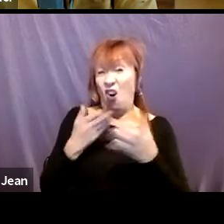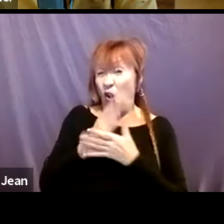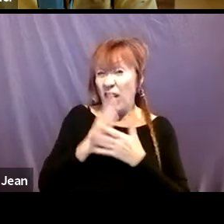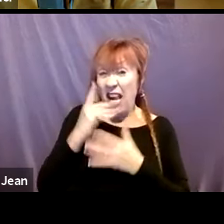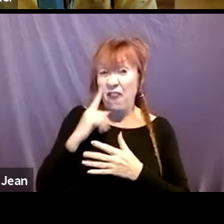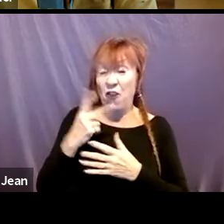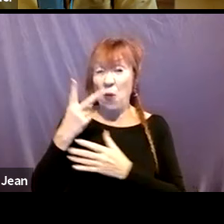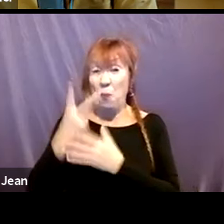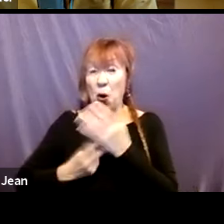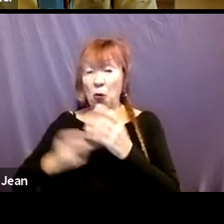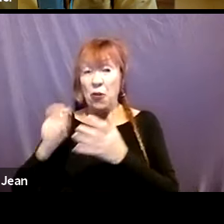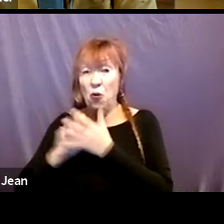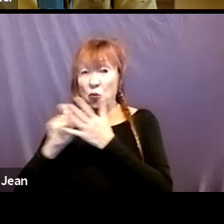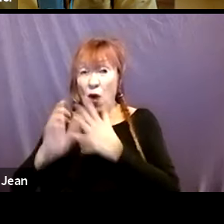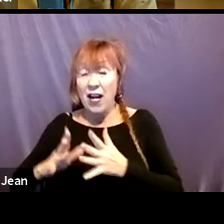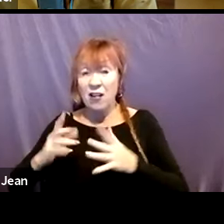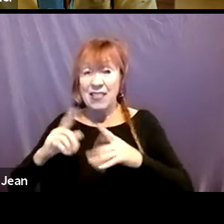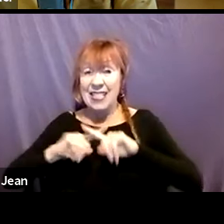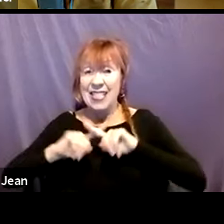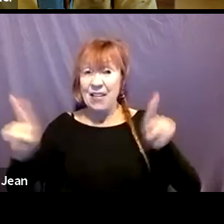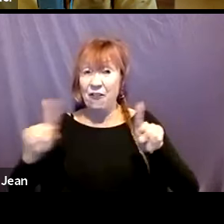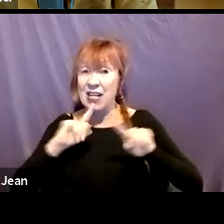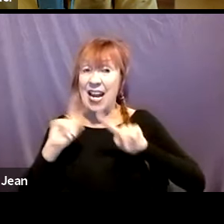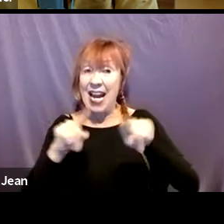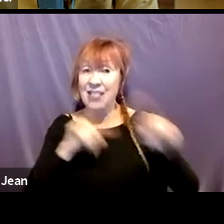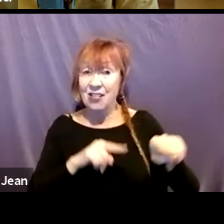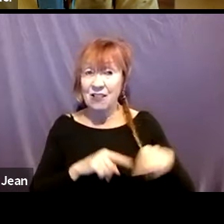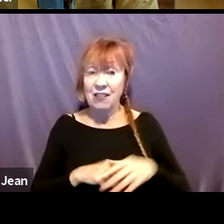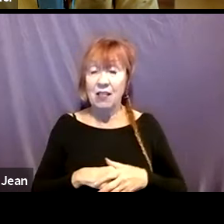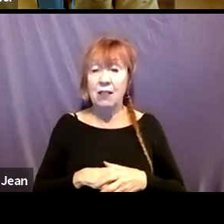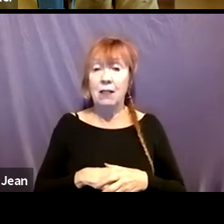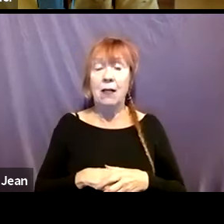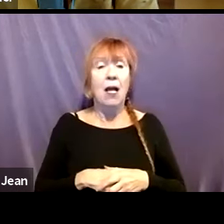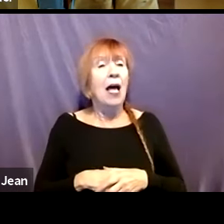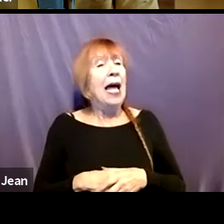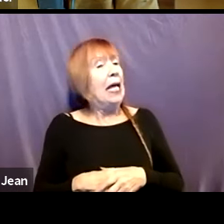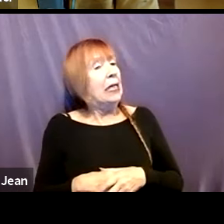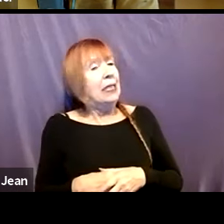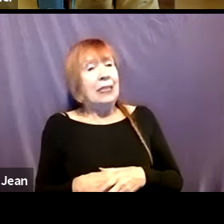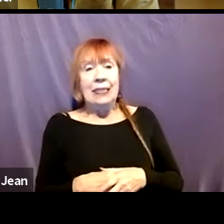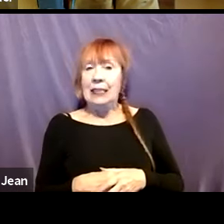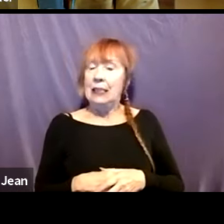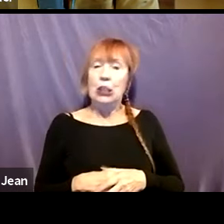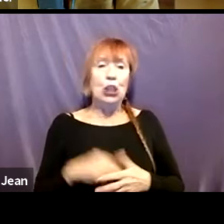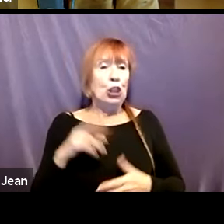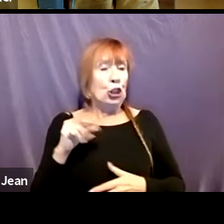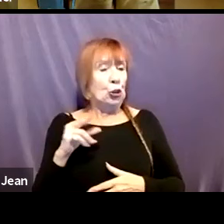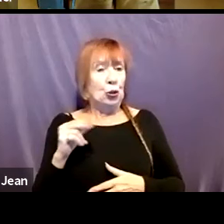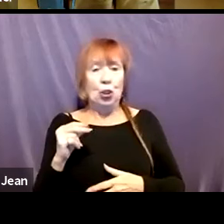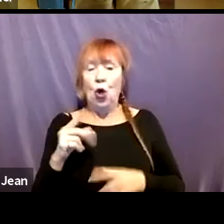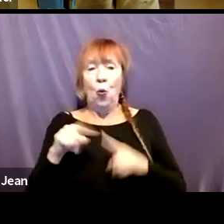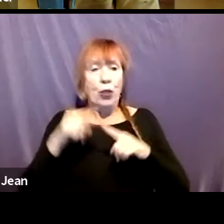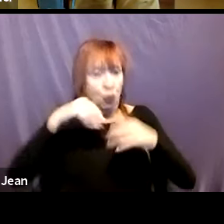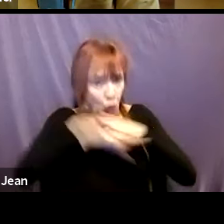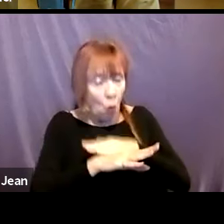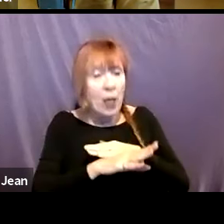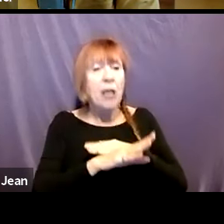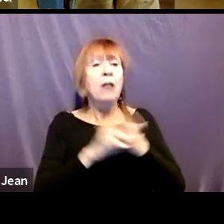Well, I don't think you should have differing opinions in the room, anyway. You should talk it all out, and make sure that you're on the same page.